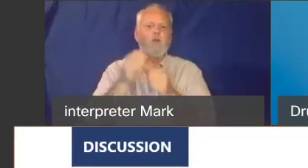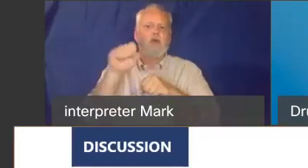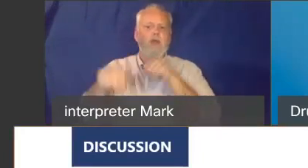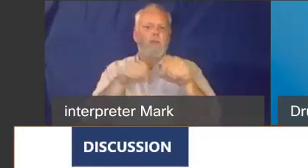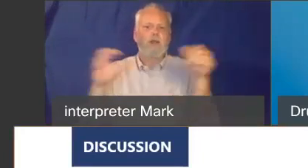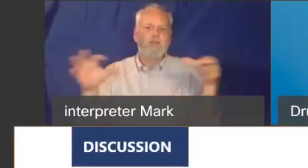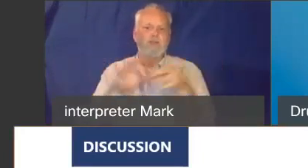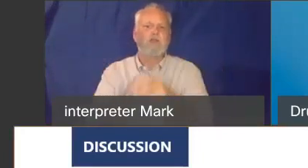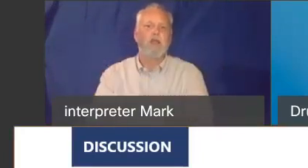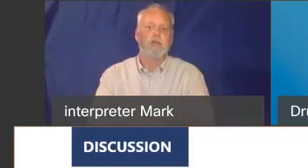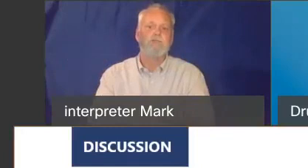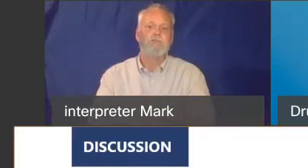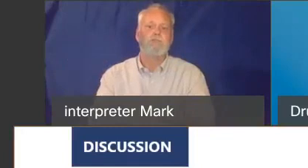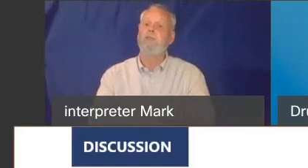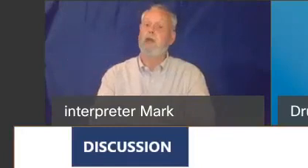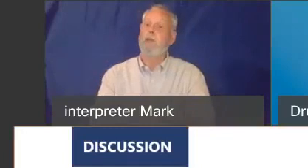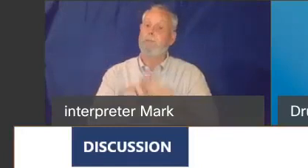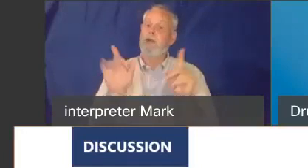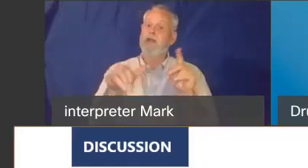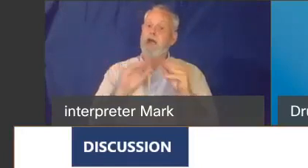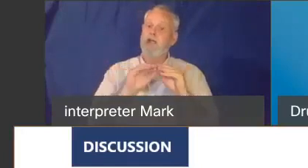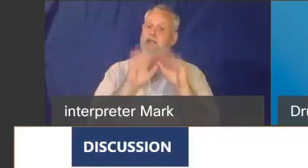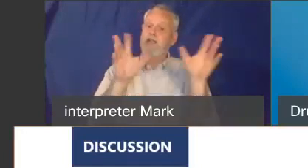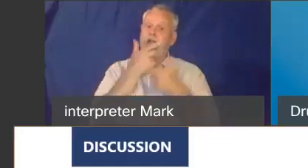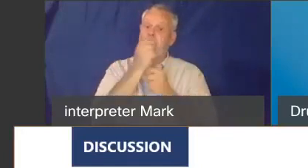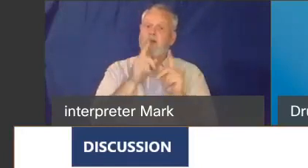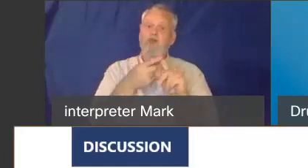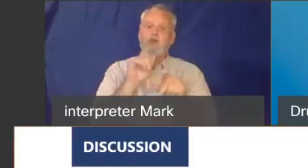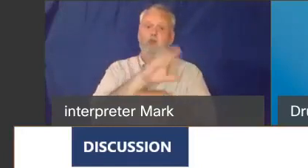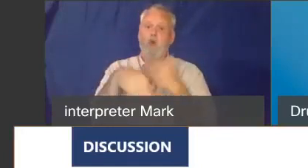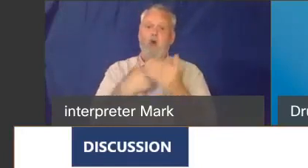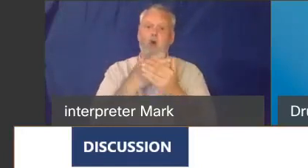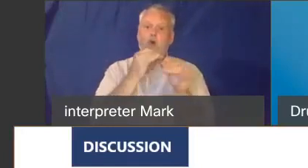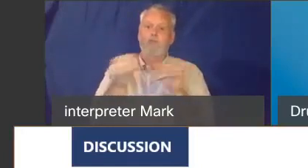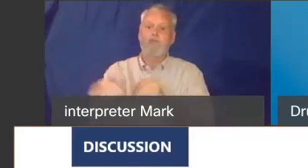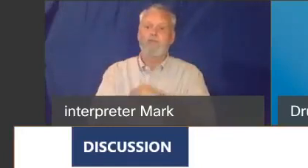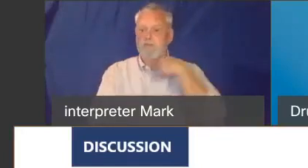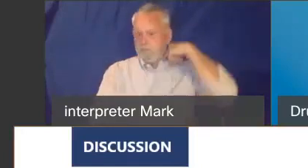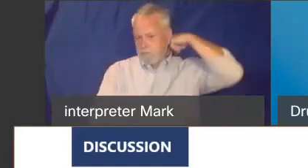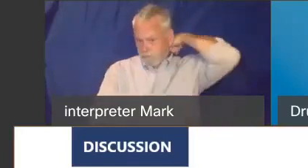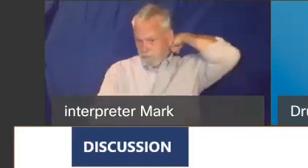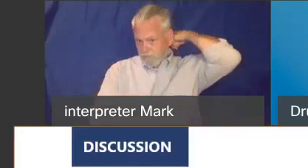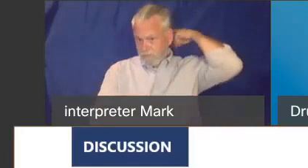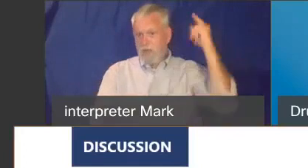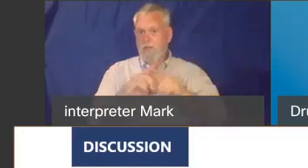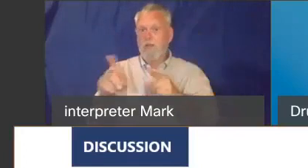But, yes, that's that's clearly of interest to all parties. It's principally the responsibility of the national park service.